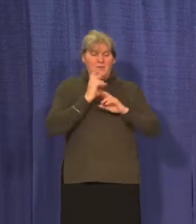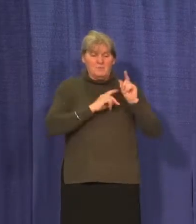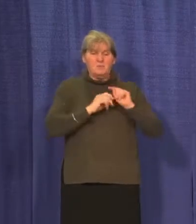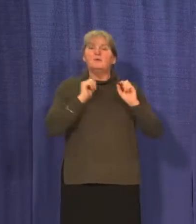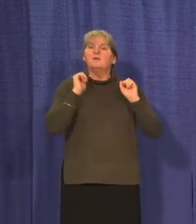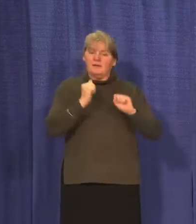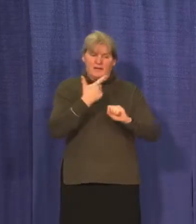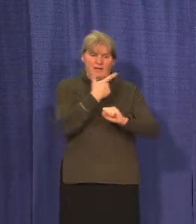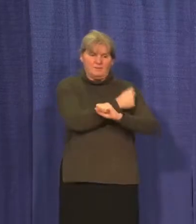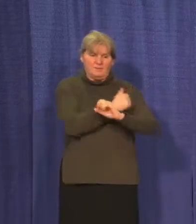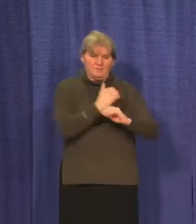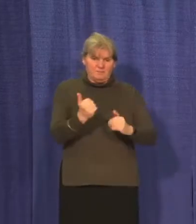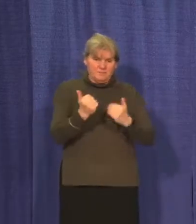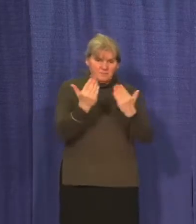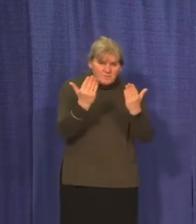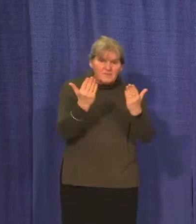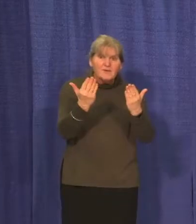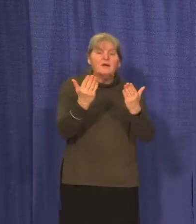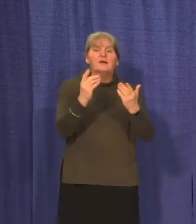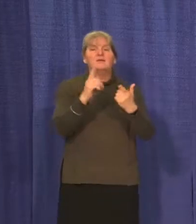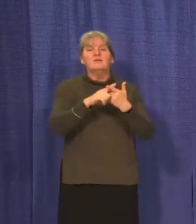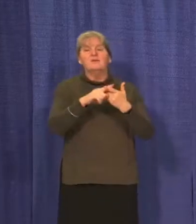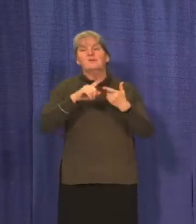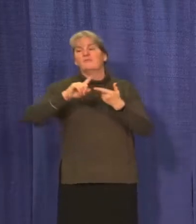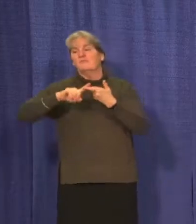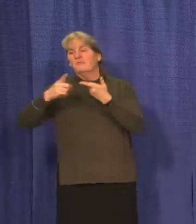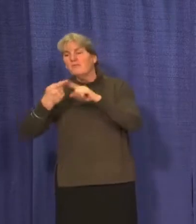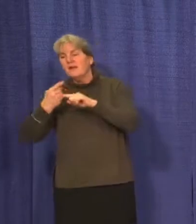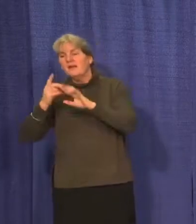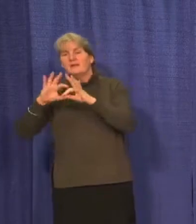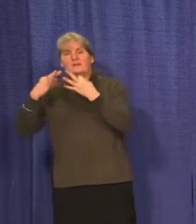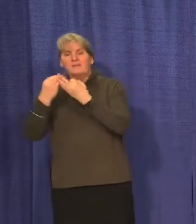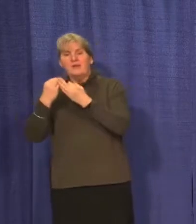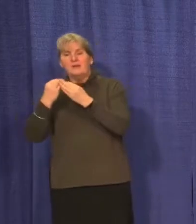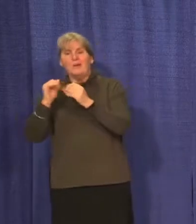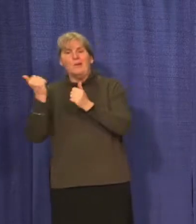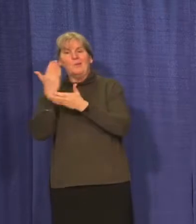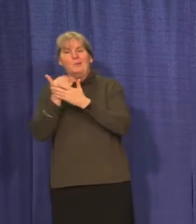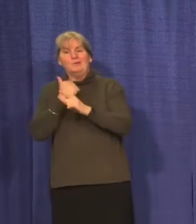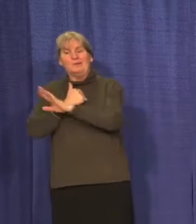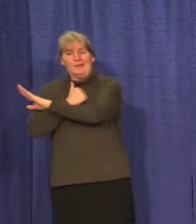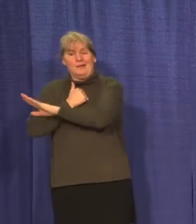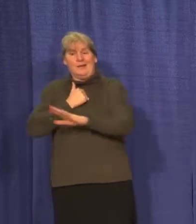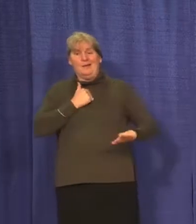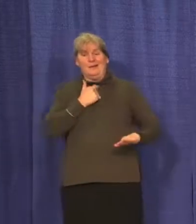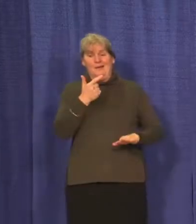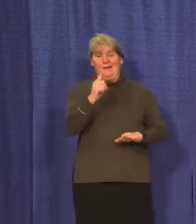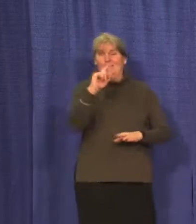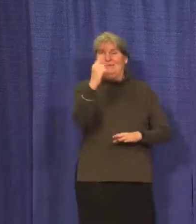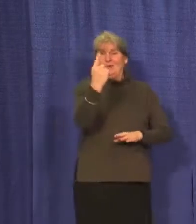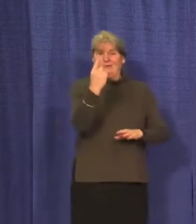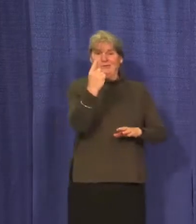immunized well before our friends, family, and neighbours to the south.